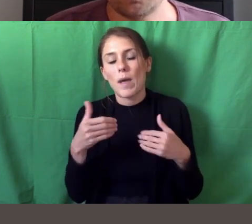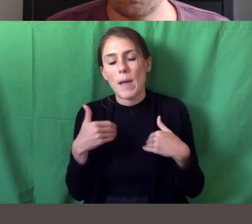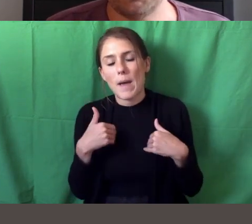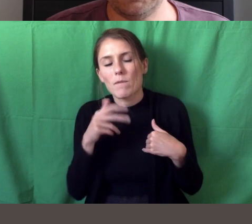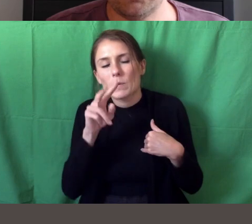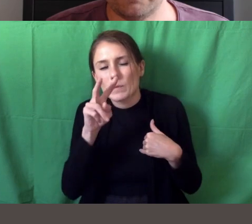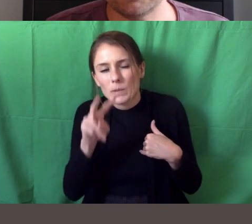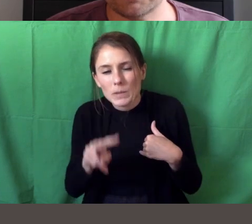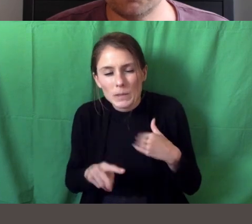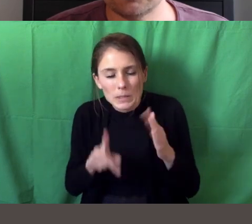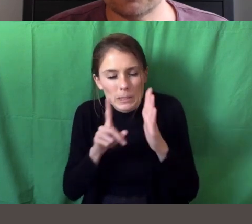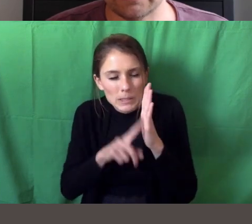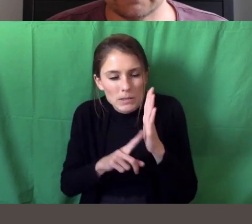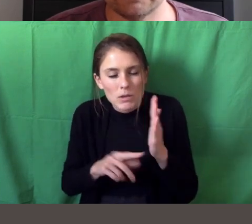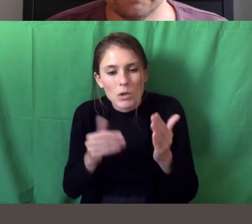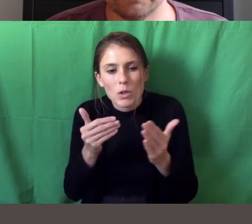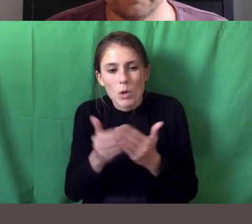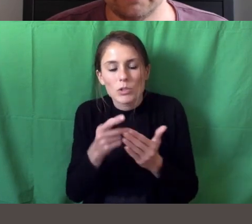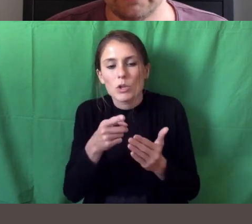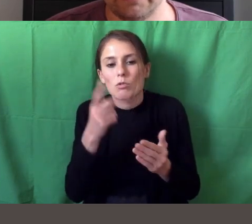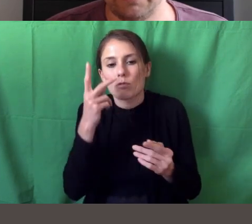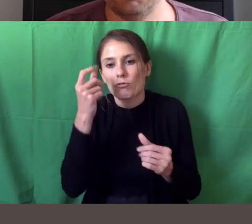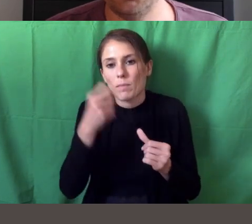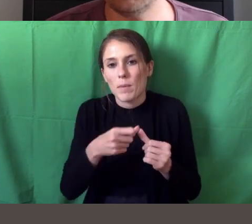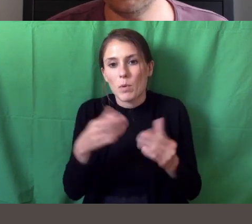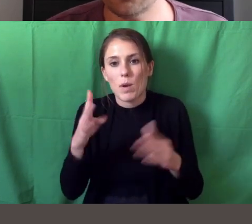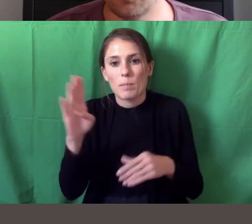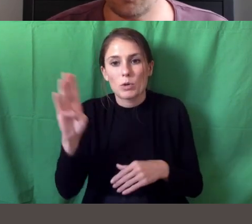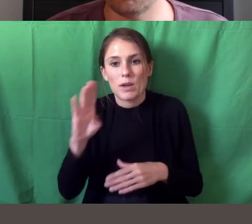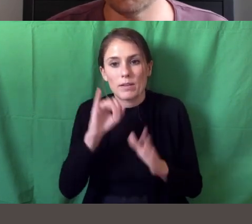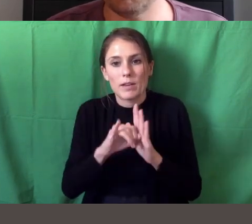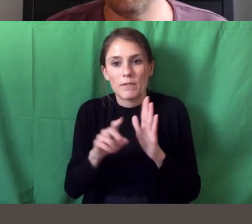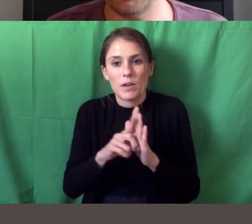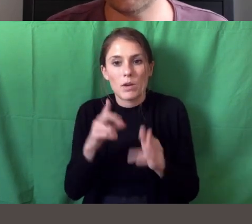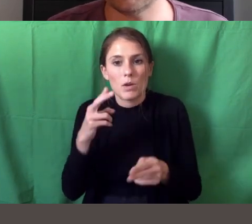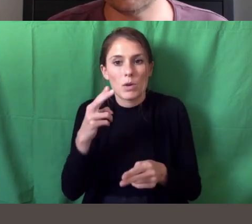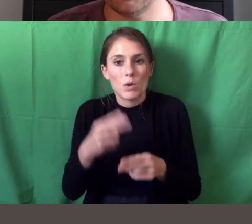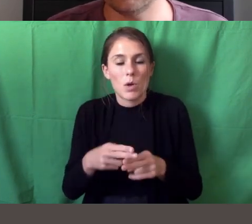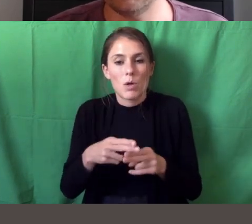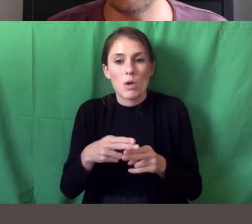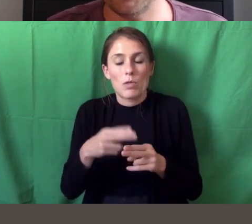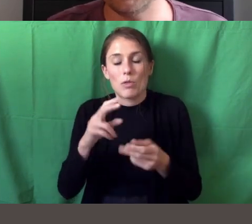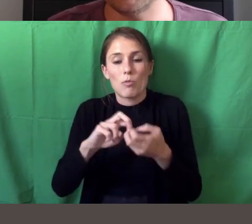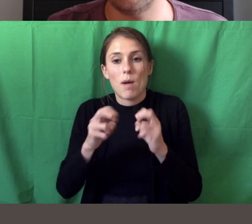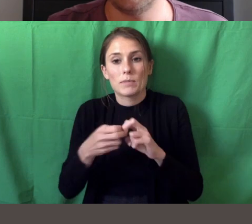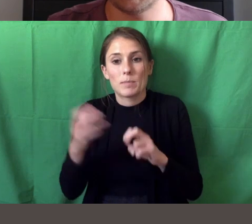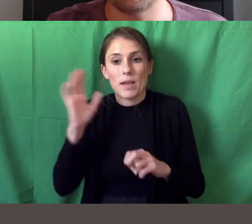our documentation. But when you have a close look at the list, and when you recall what